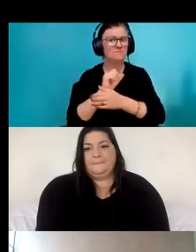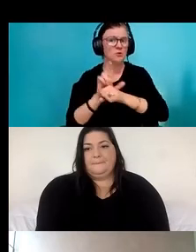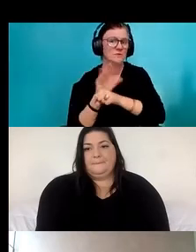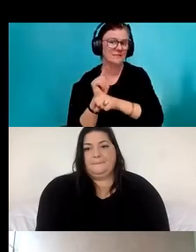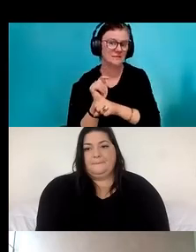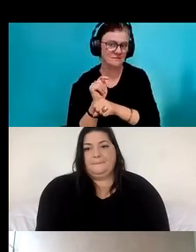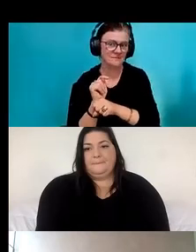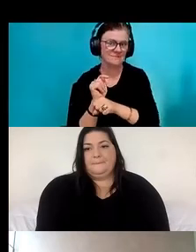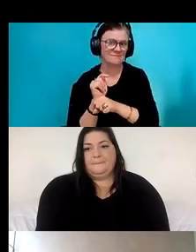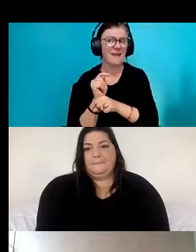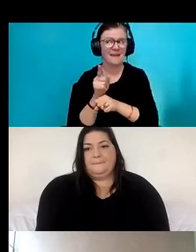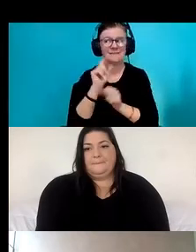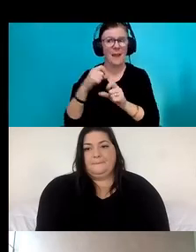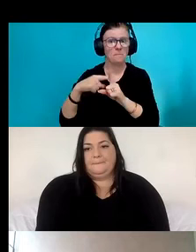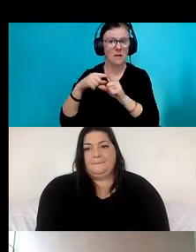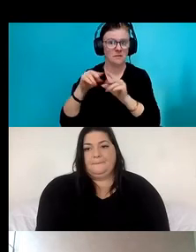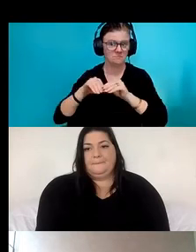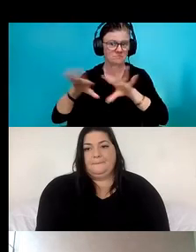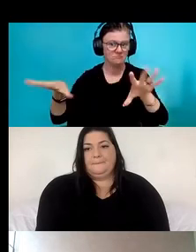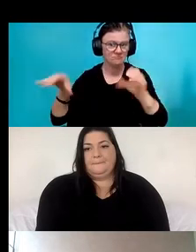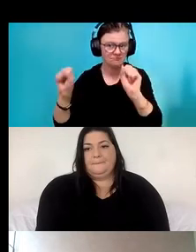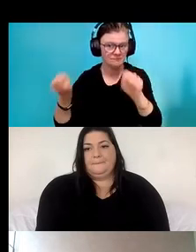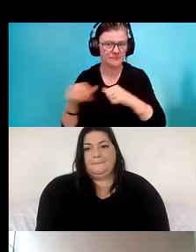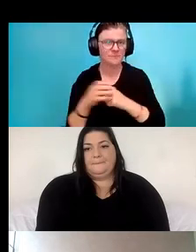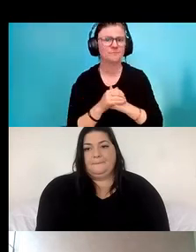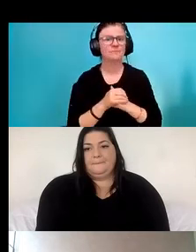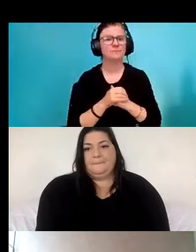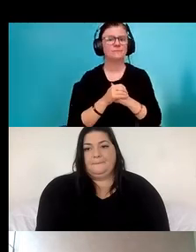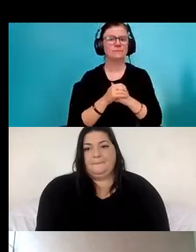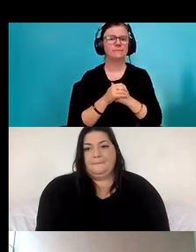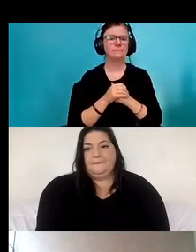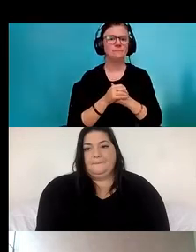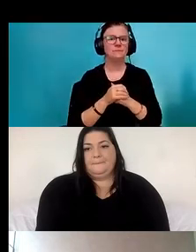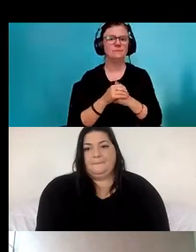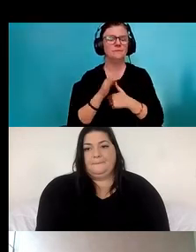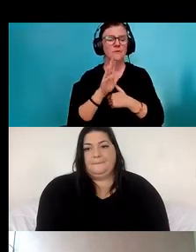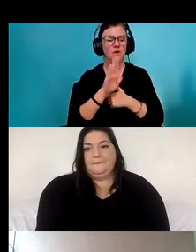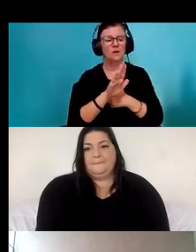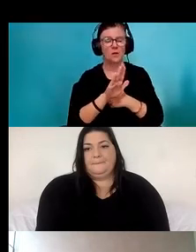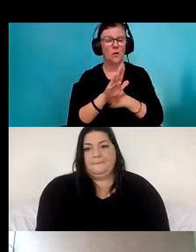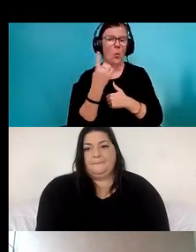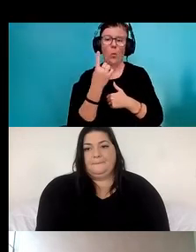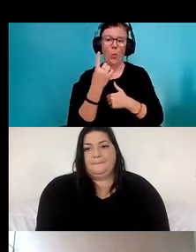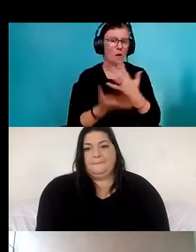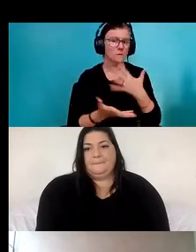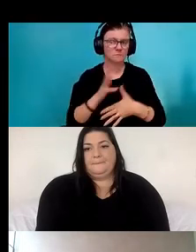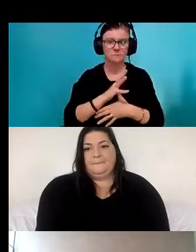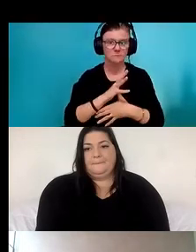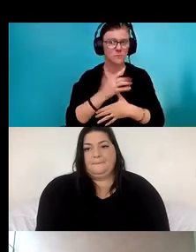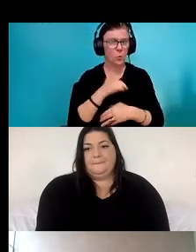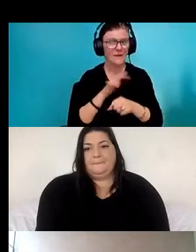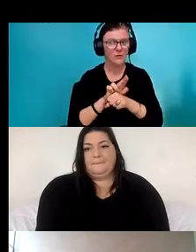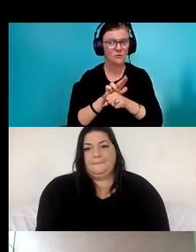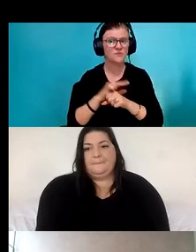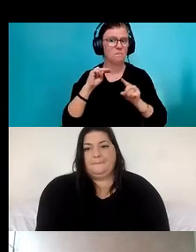So one way that your data is used, including the narrative, is for monitoring.